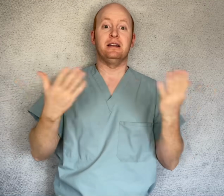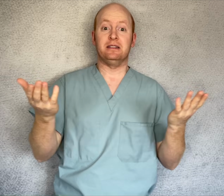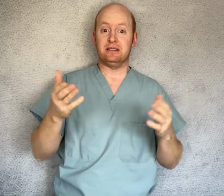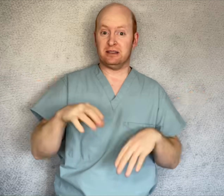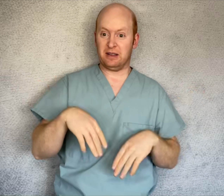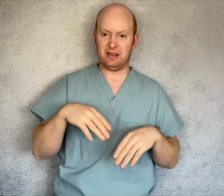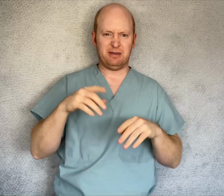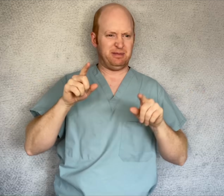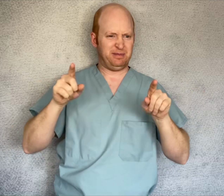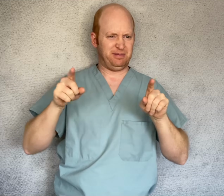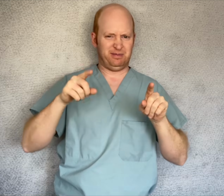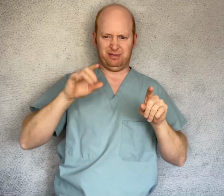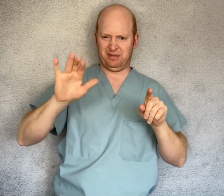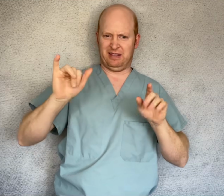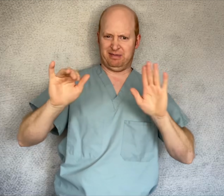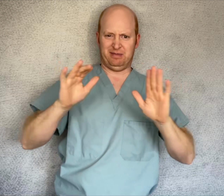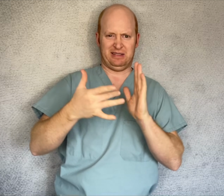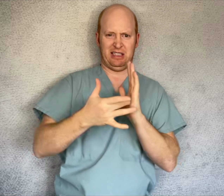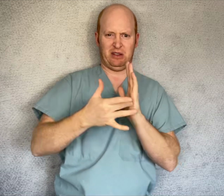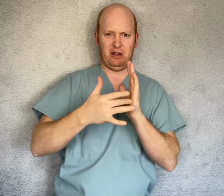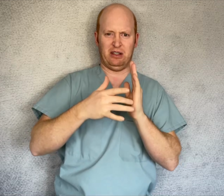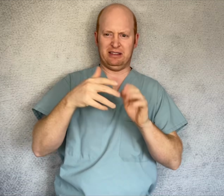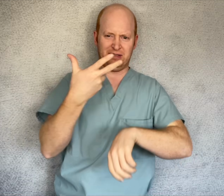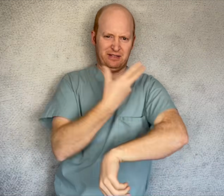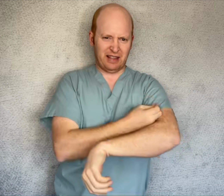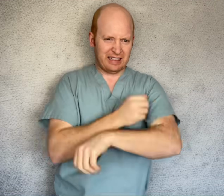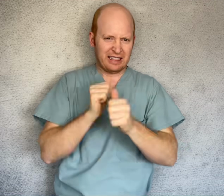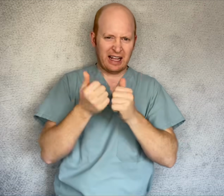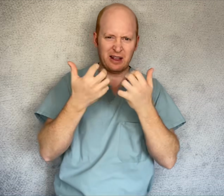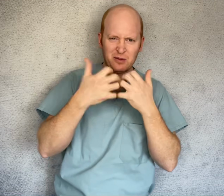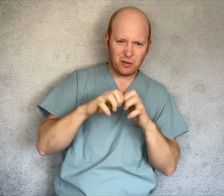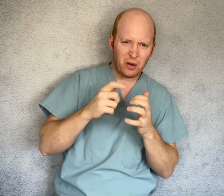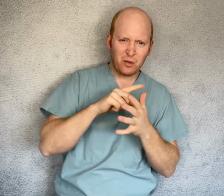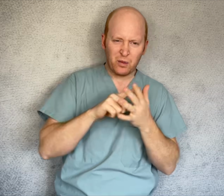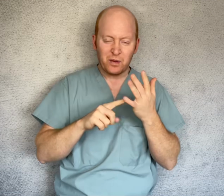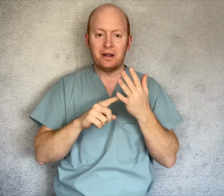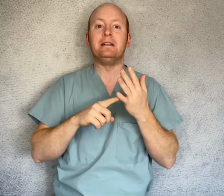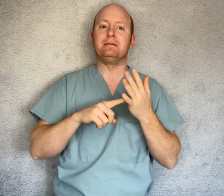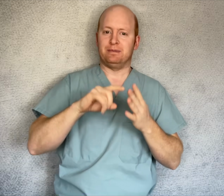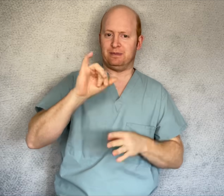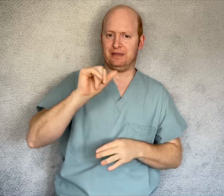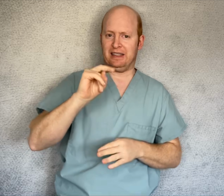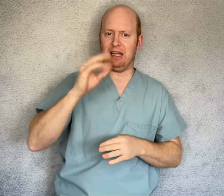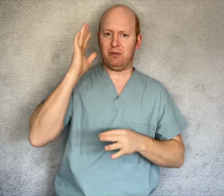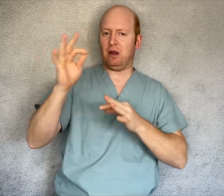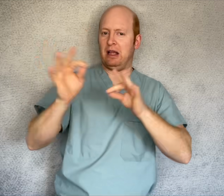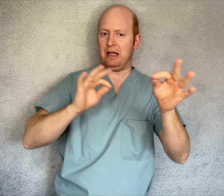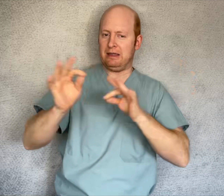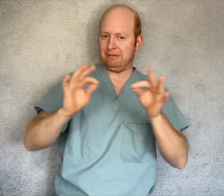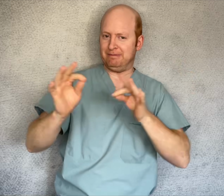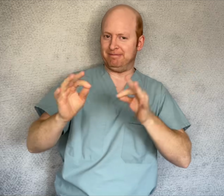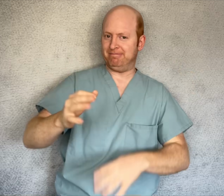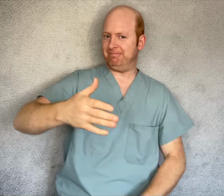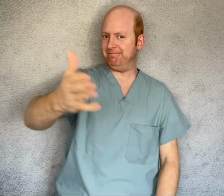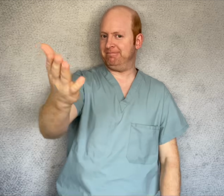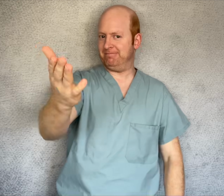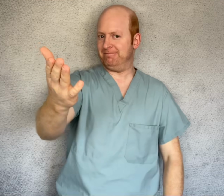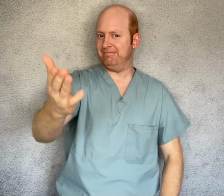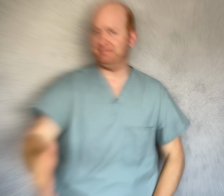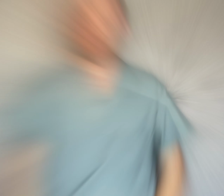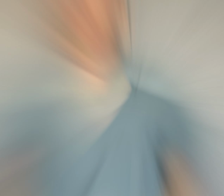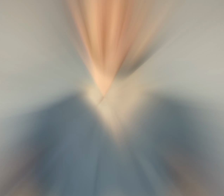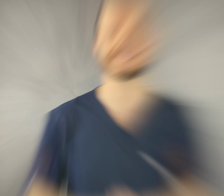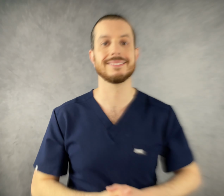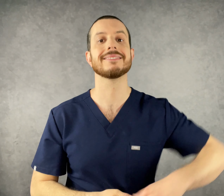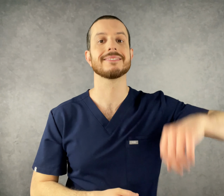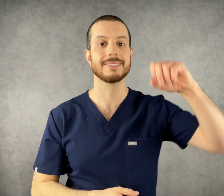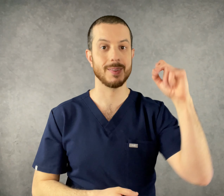The technology behind the vaccines will be explained by Ian. Here you go!